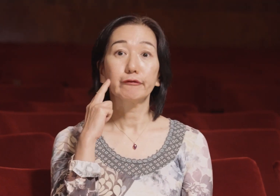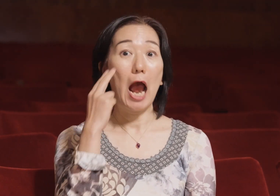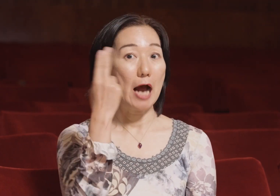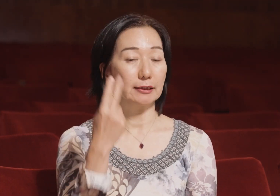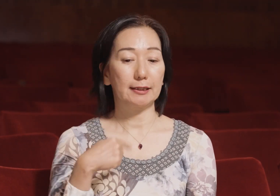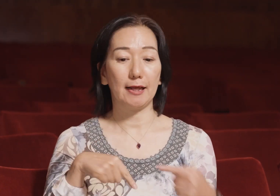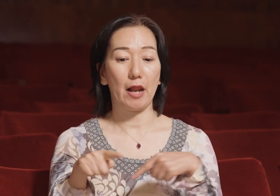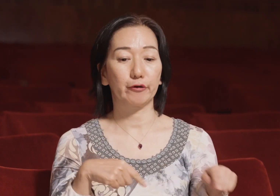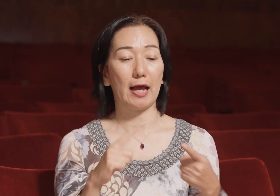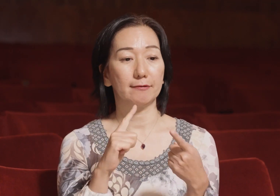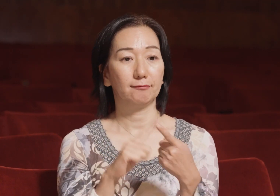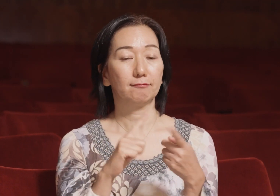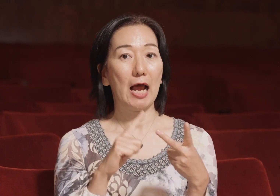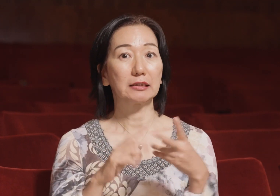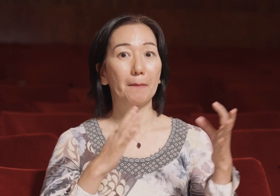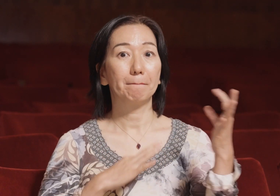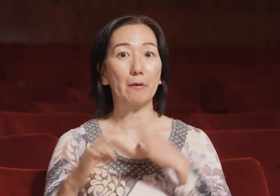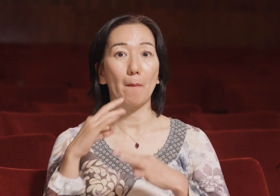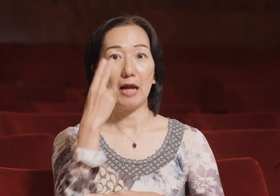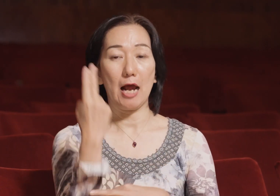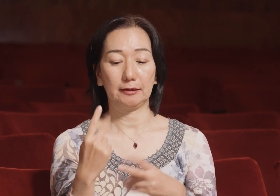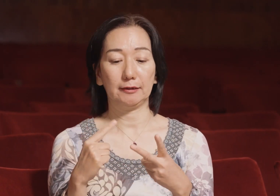I am a deaf artist and director.